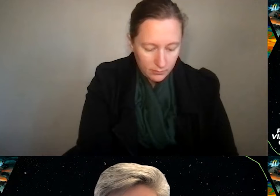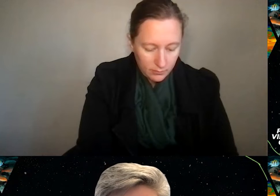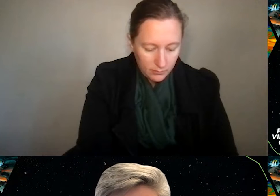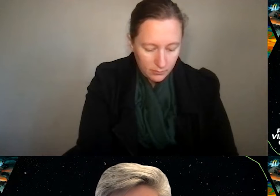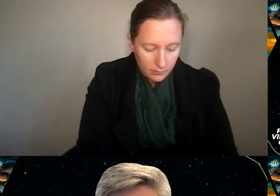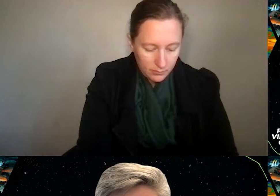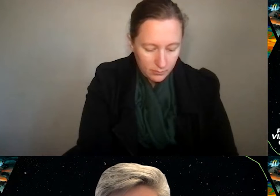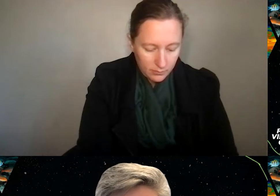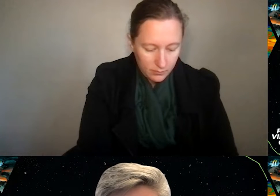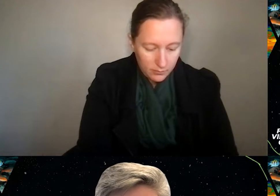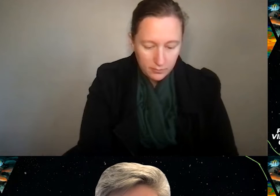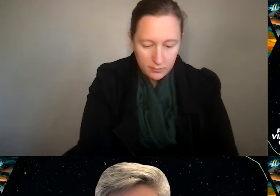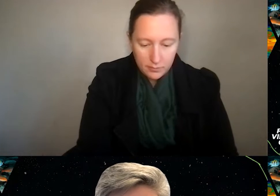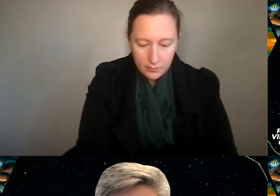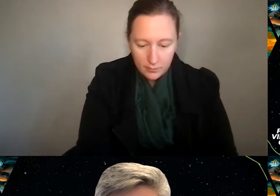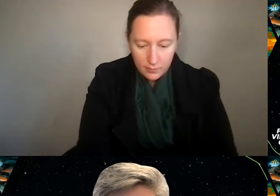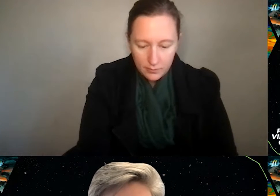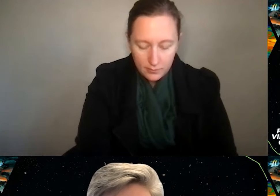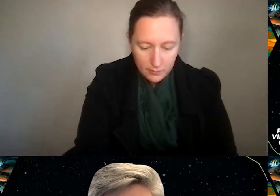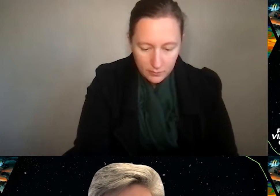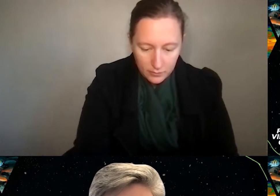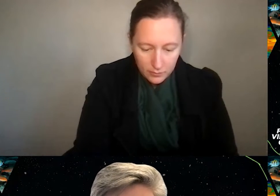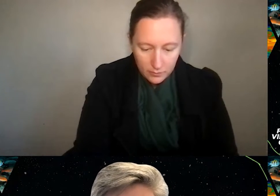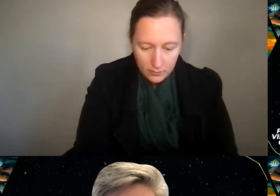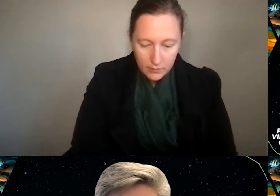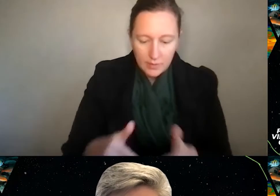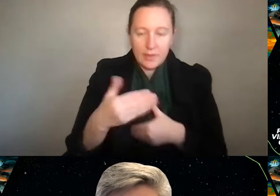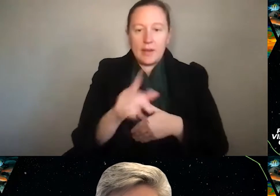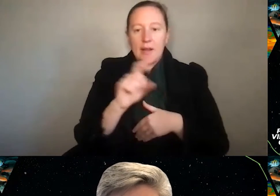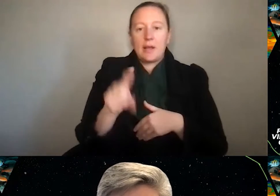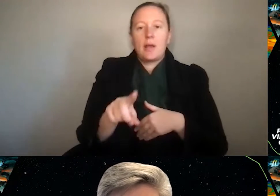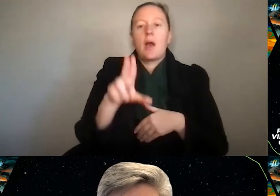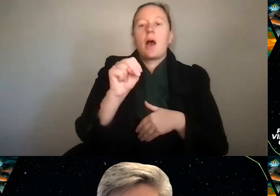with this person saying unsolicited planning proposals